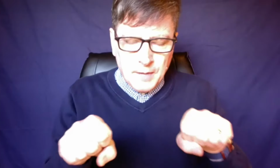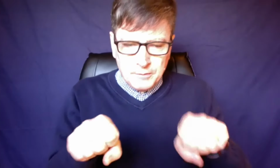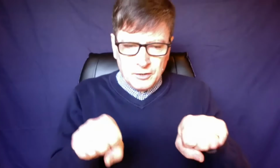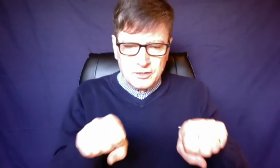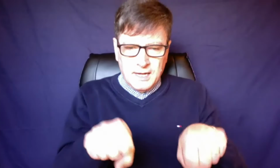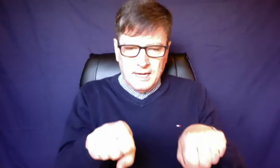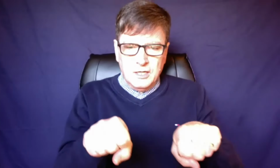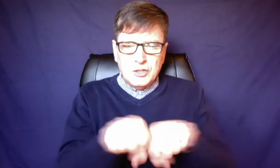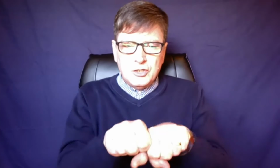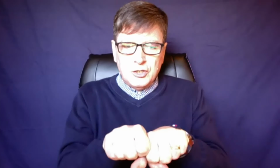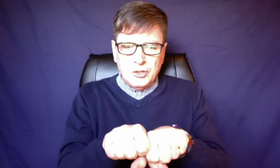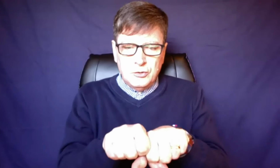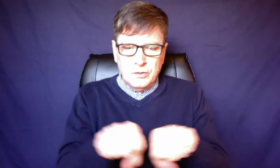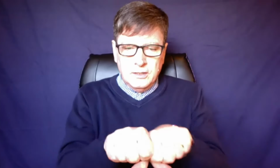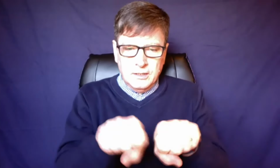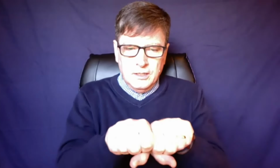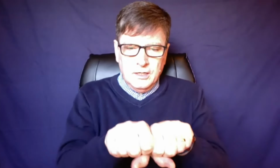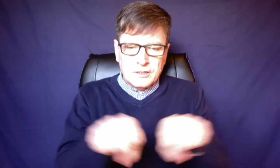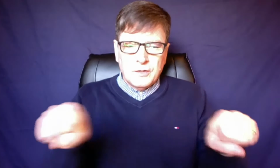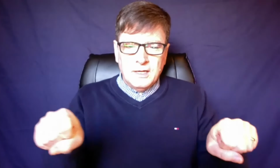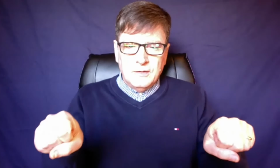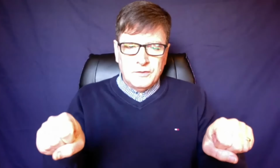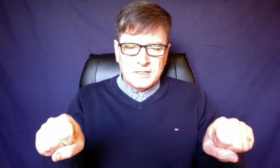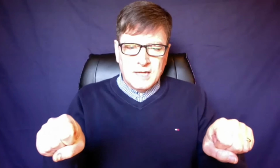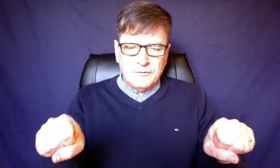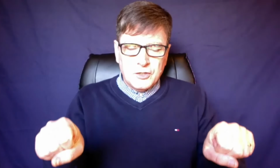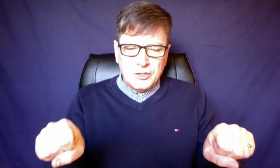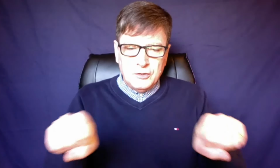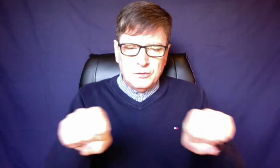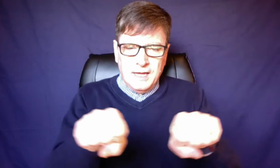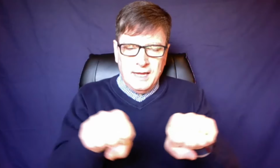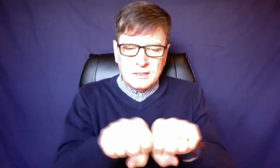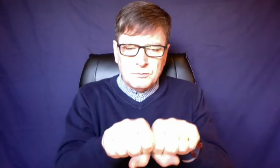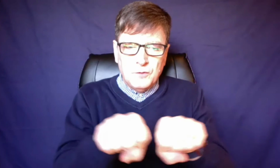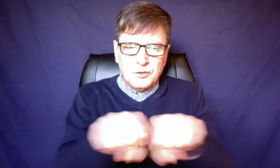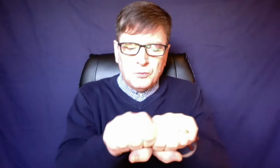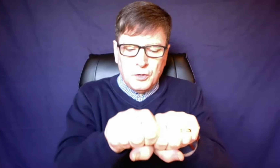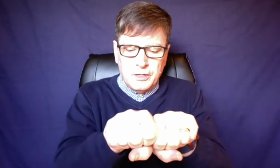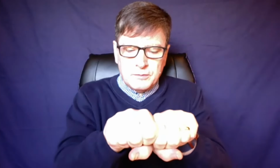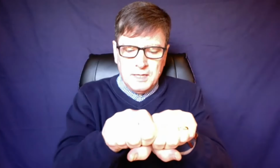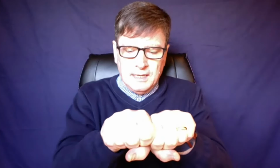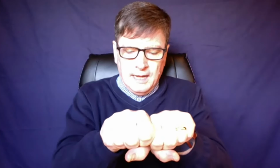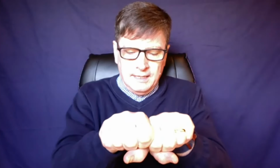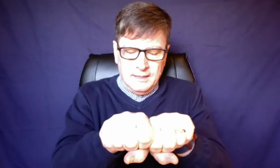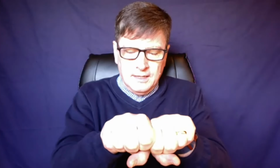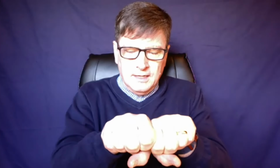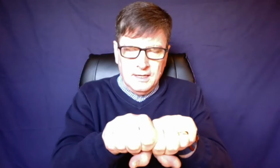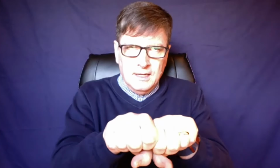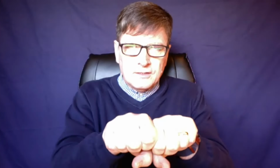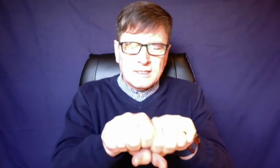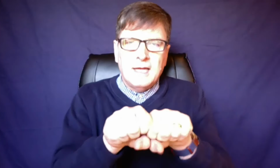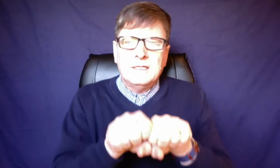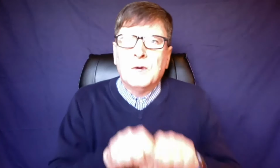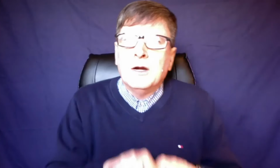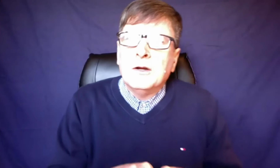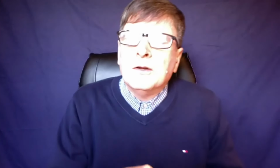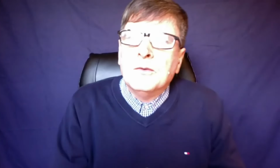let's use morgan for an example.